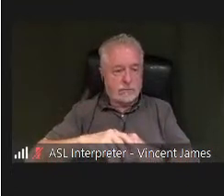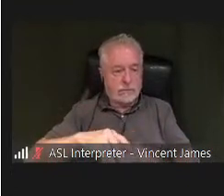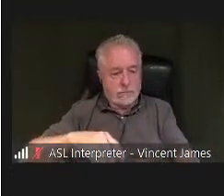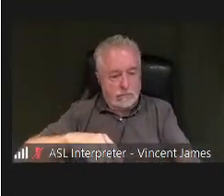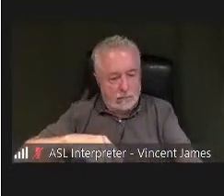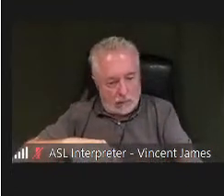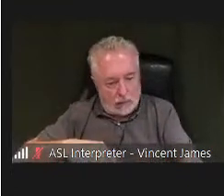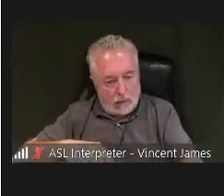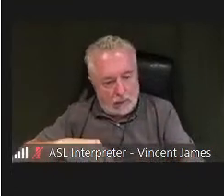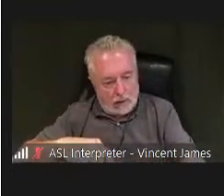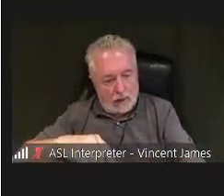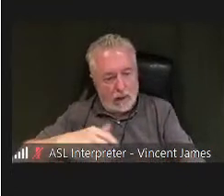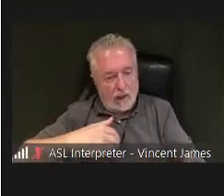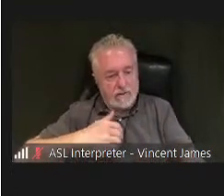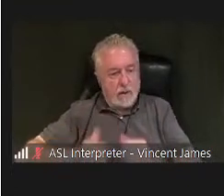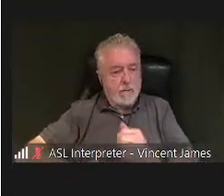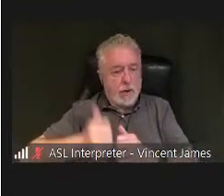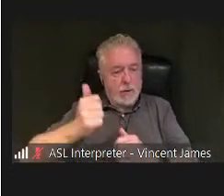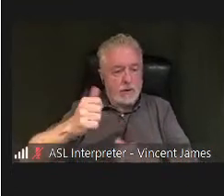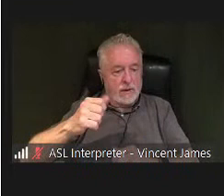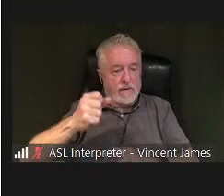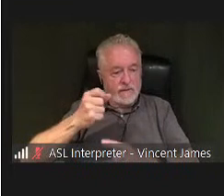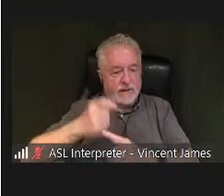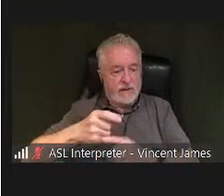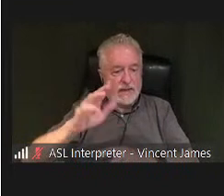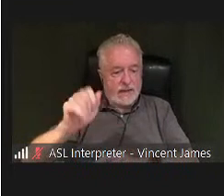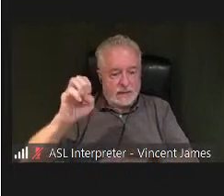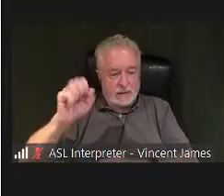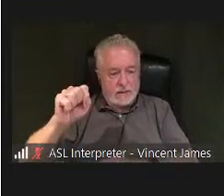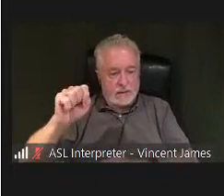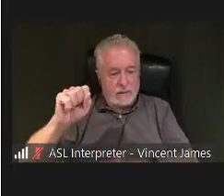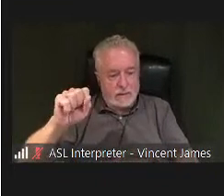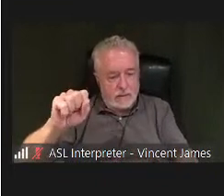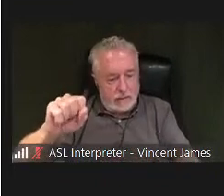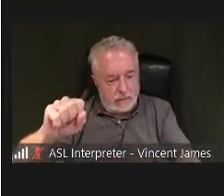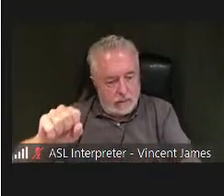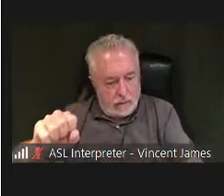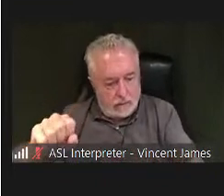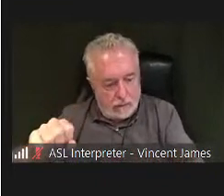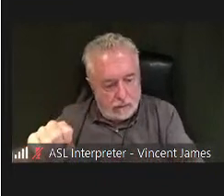had have had the most affected cases, so it's been twenty seven point three